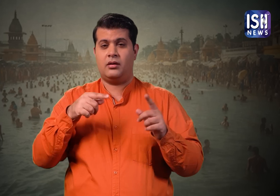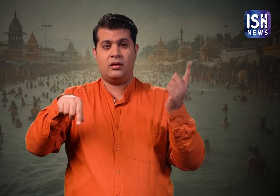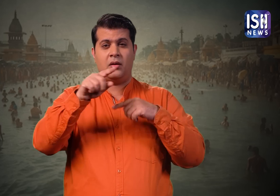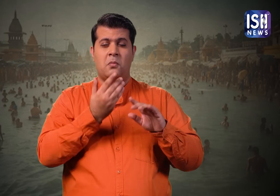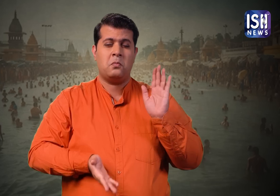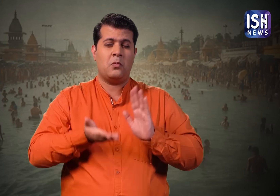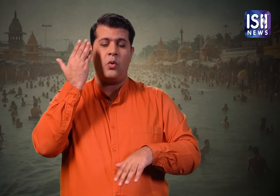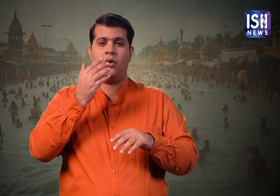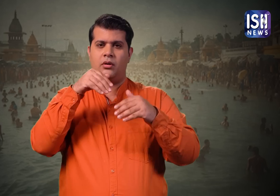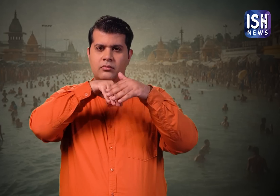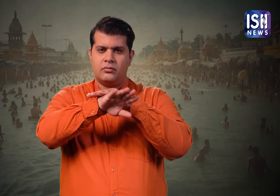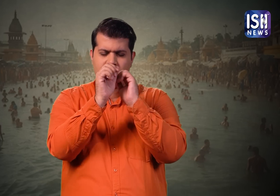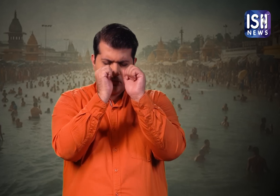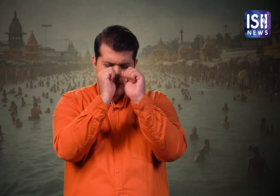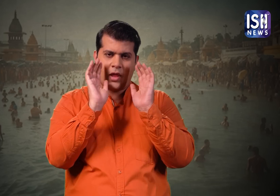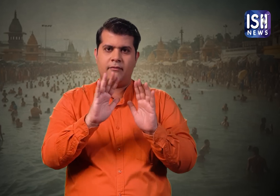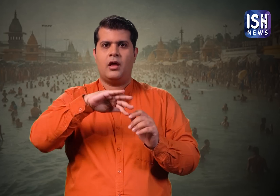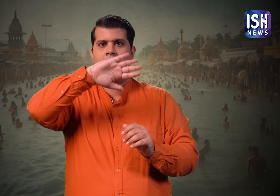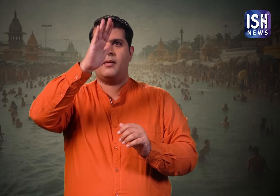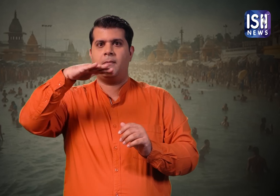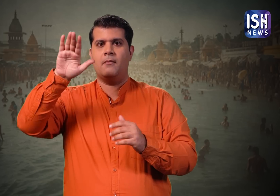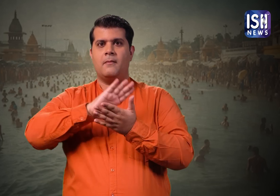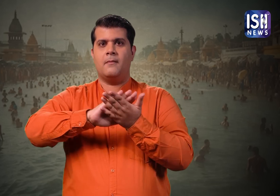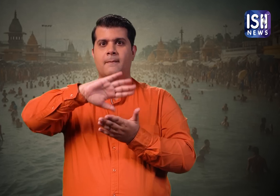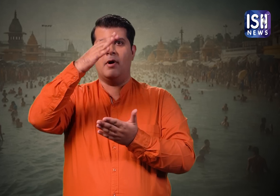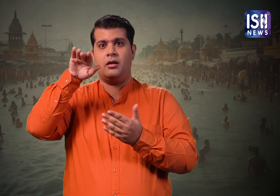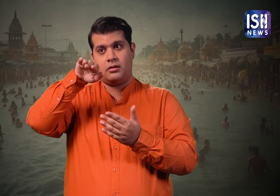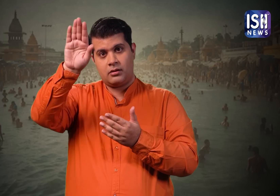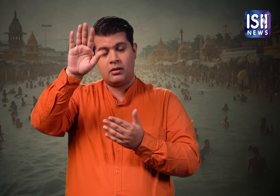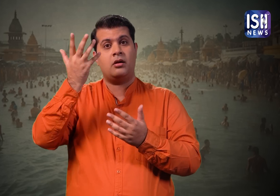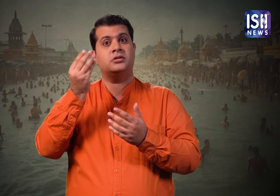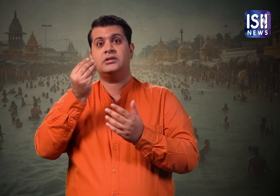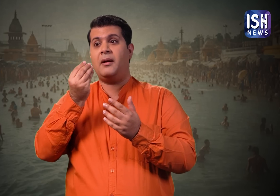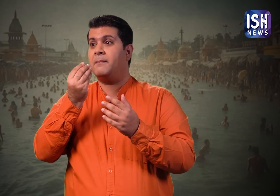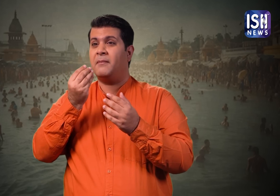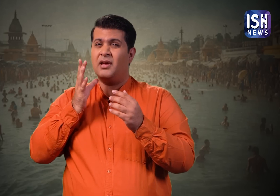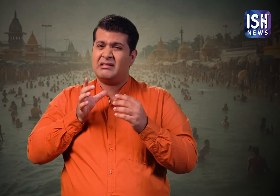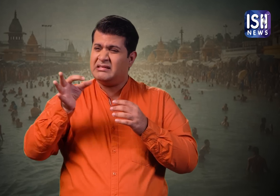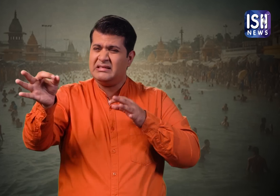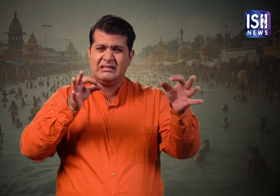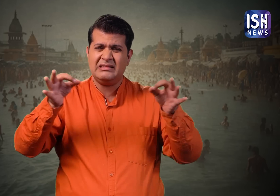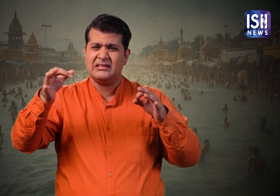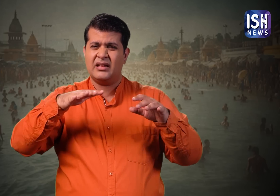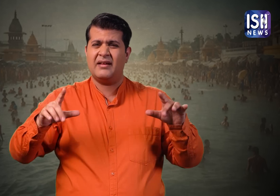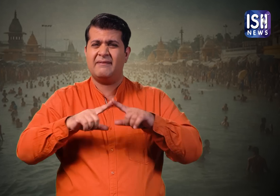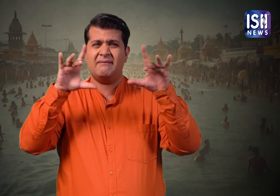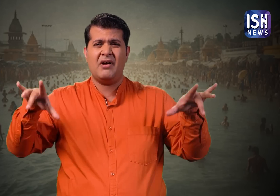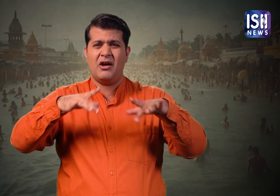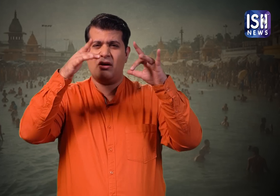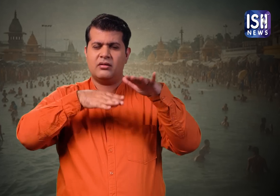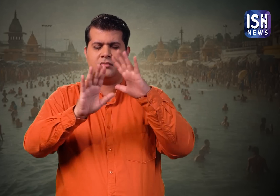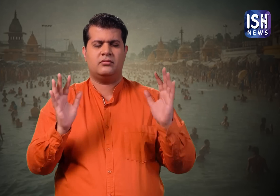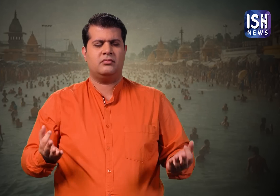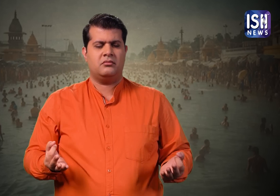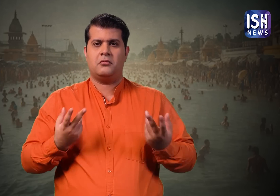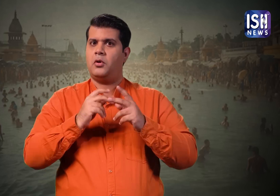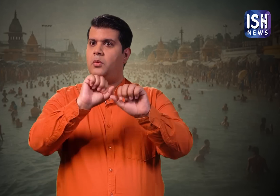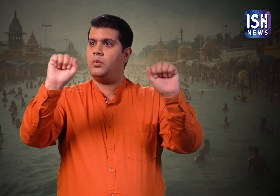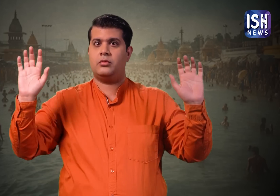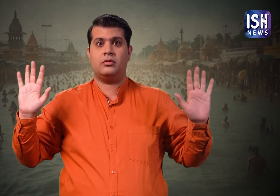On other days, they live in caves in the Himalayas or in remote places, such as deep forests.